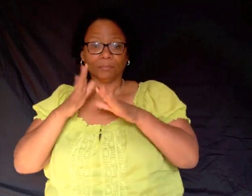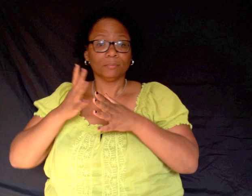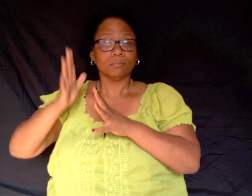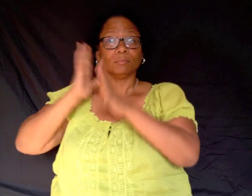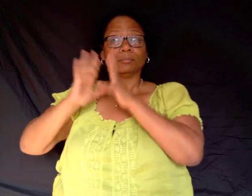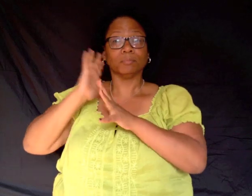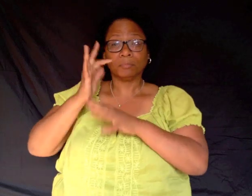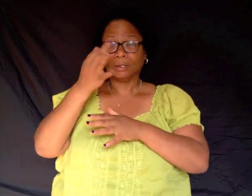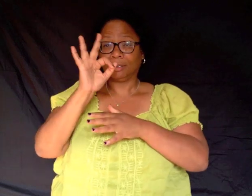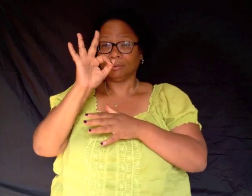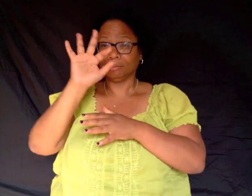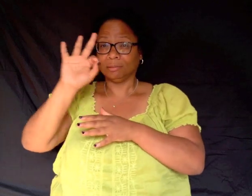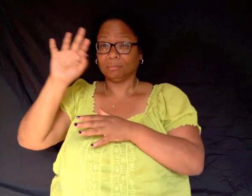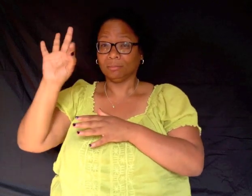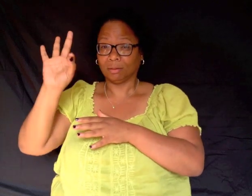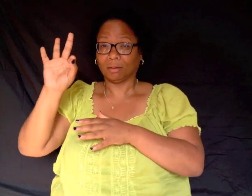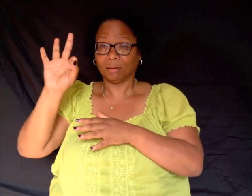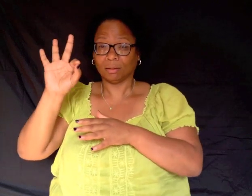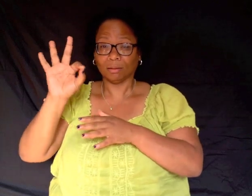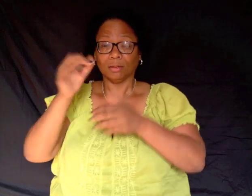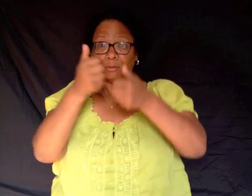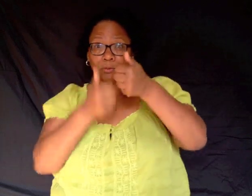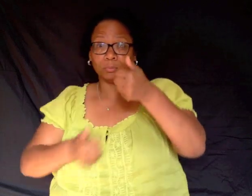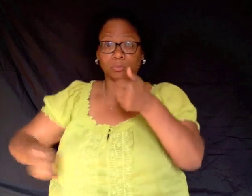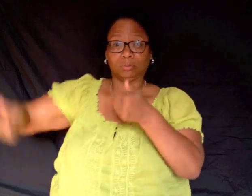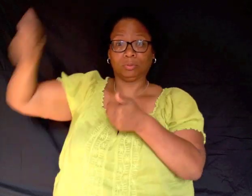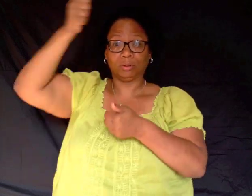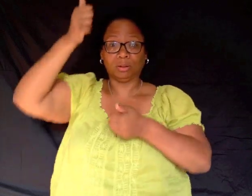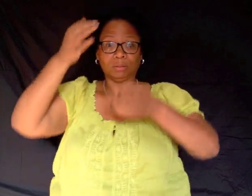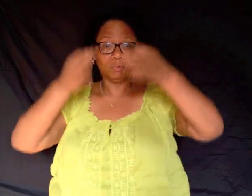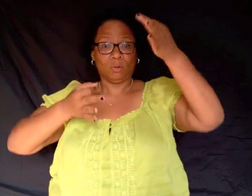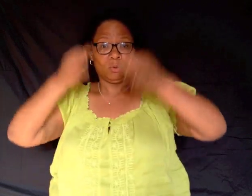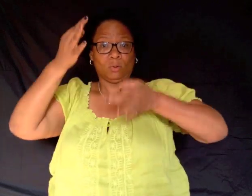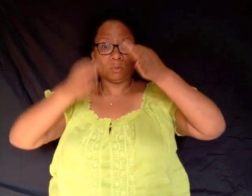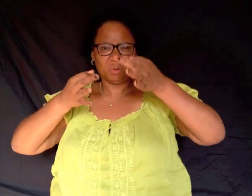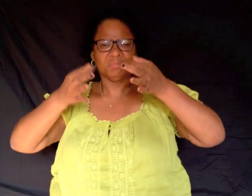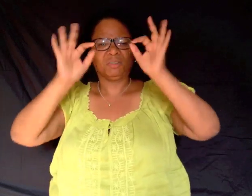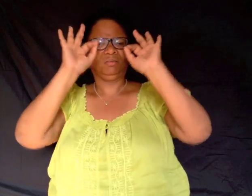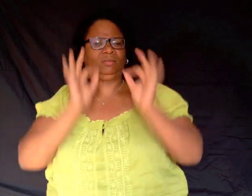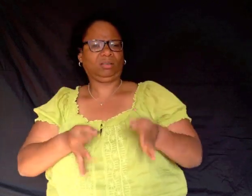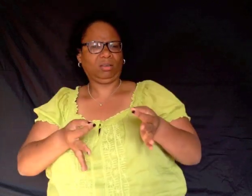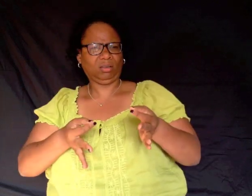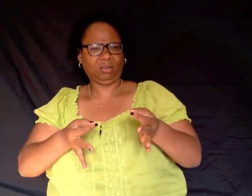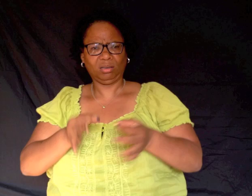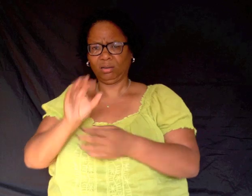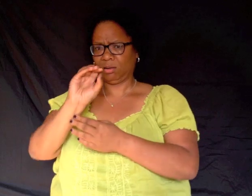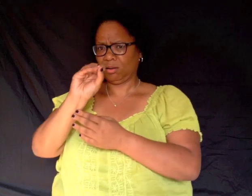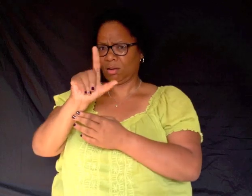Back in 1999, there was a Supreme Court case related to Olmstead -